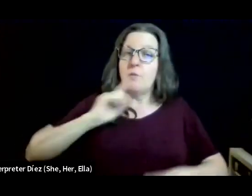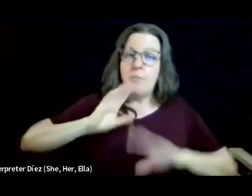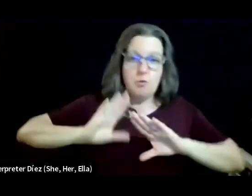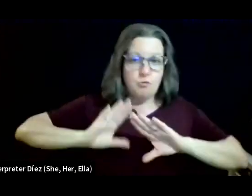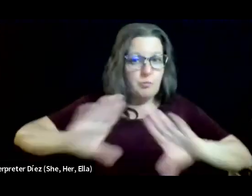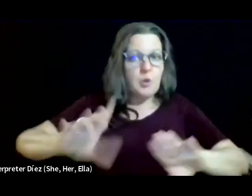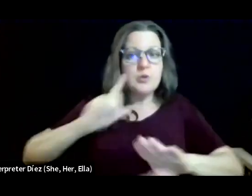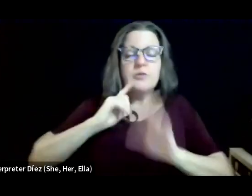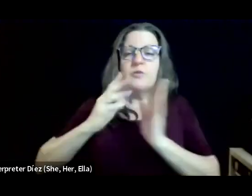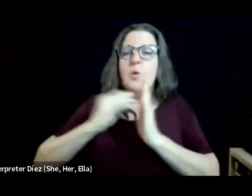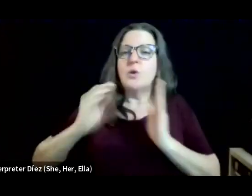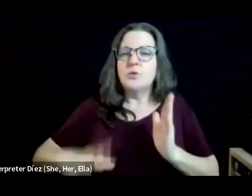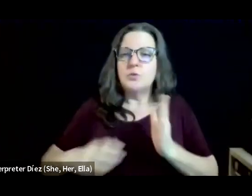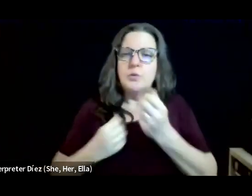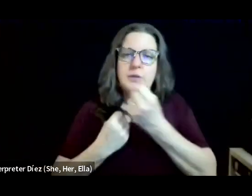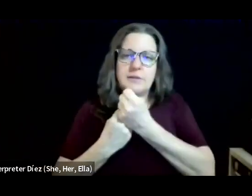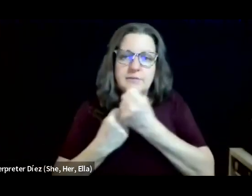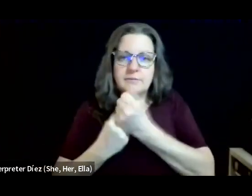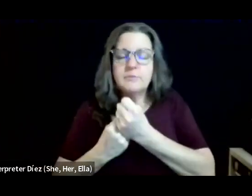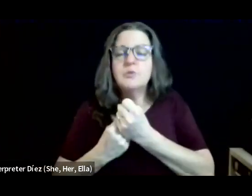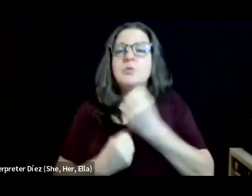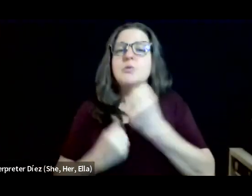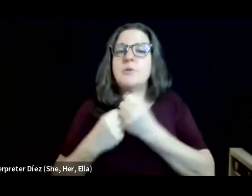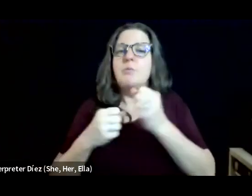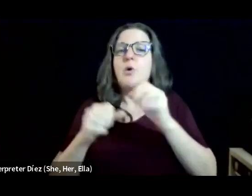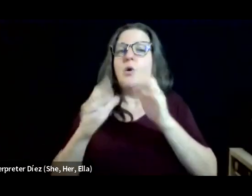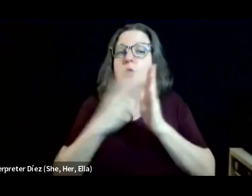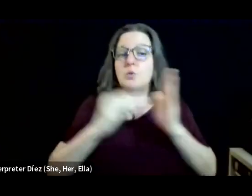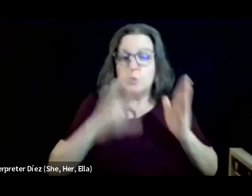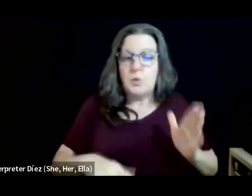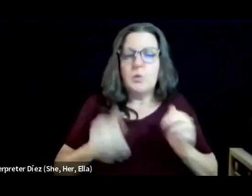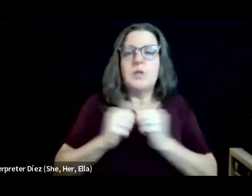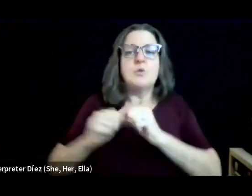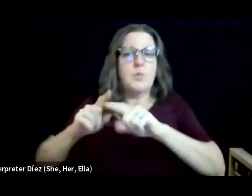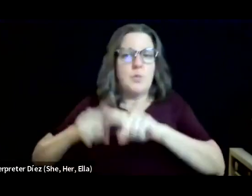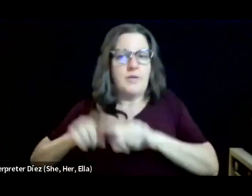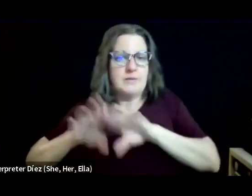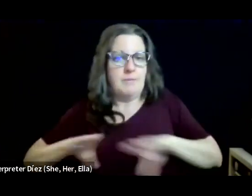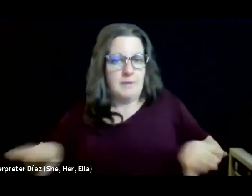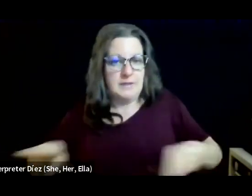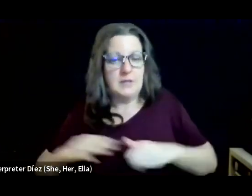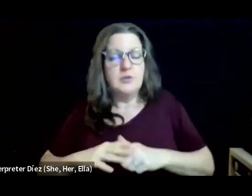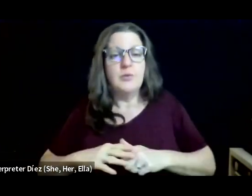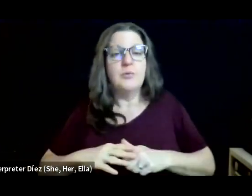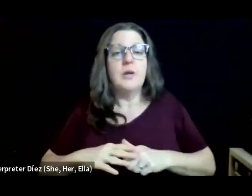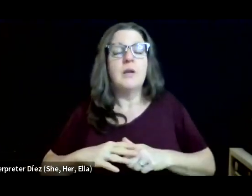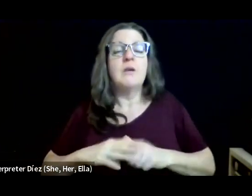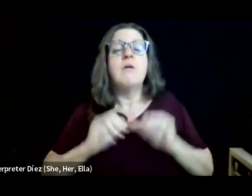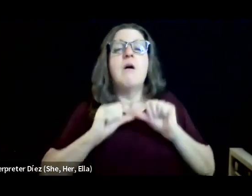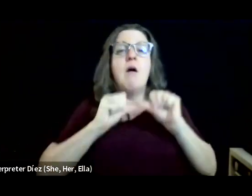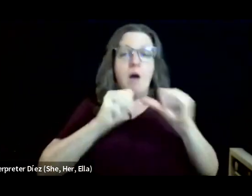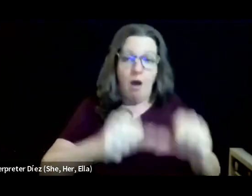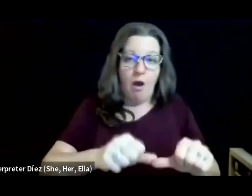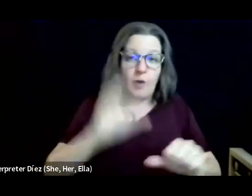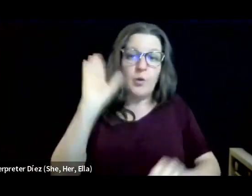to support students with dependent children, ongoing and one-time. Um, and then some more-